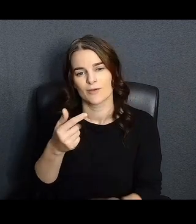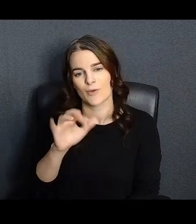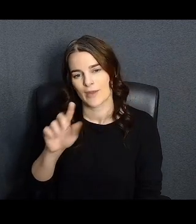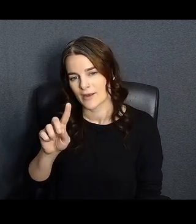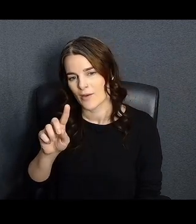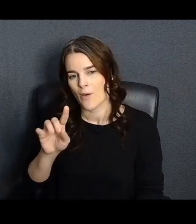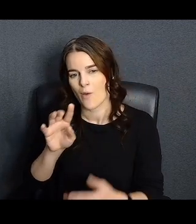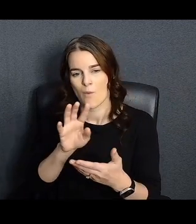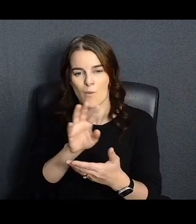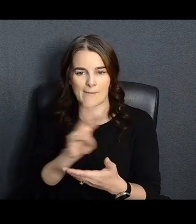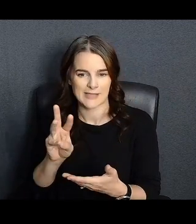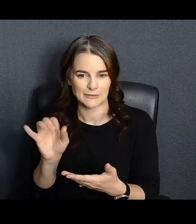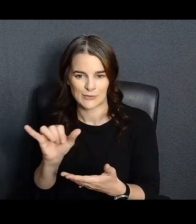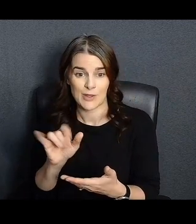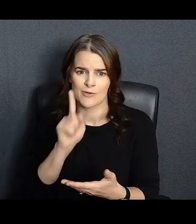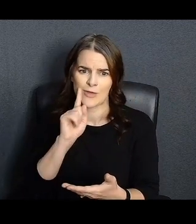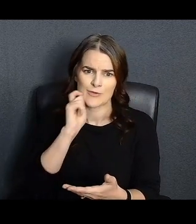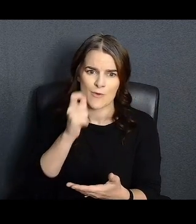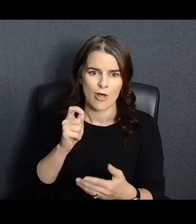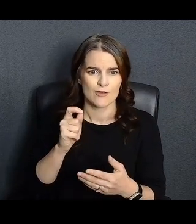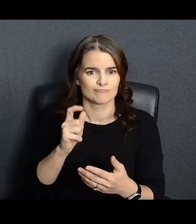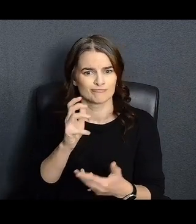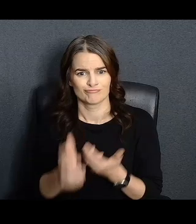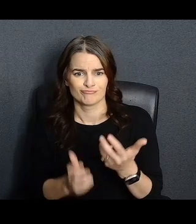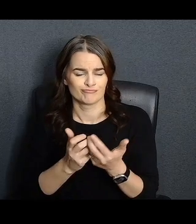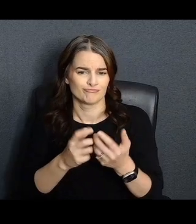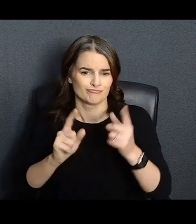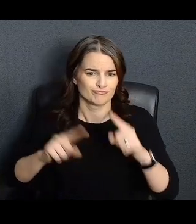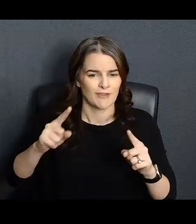Very versatile for a lot of different people.